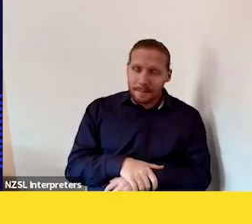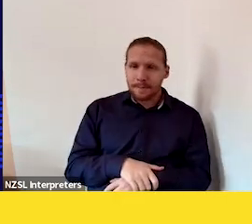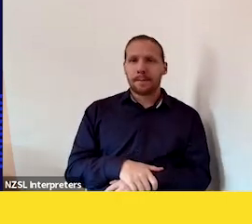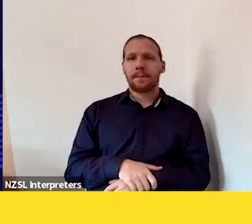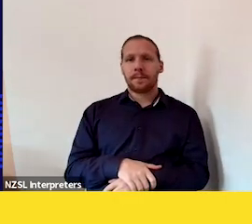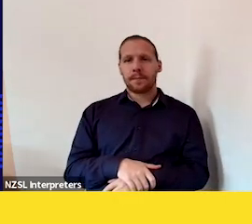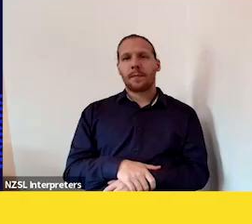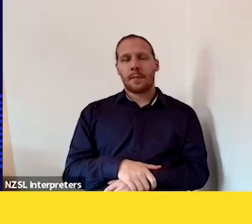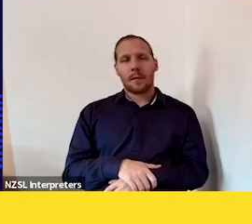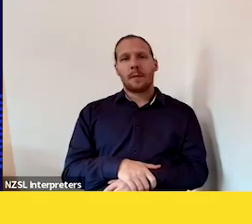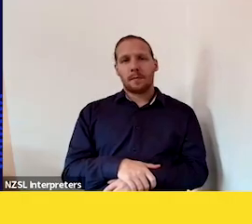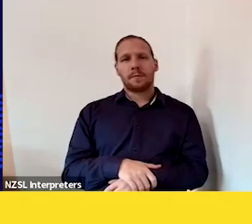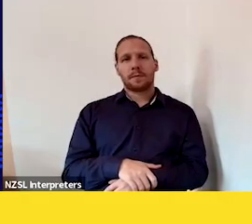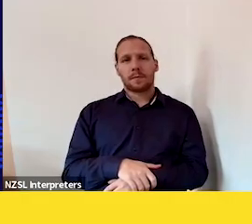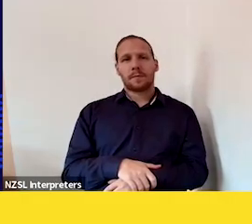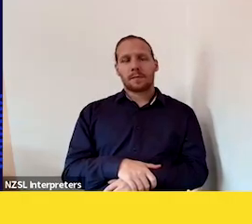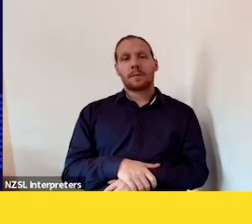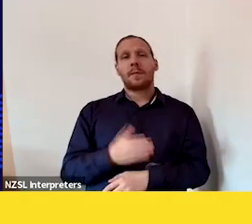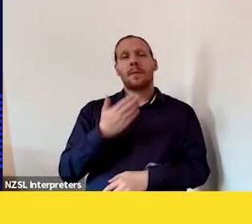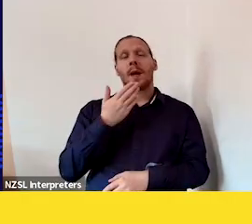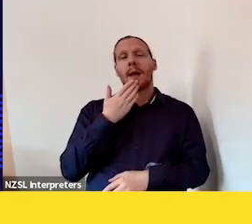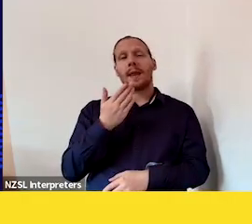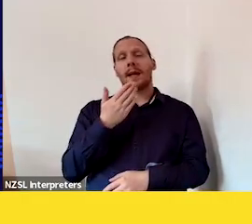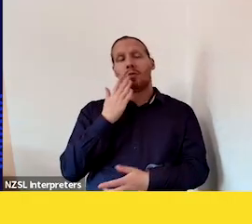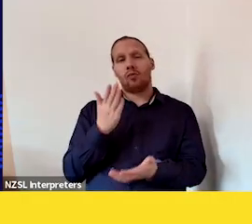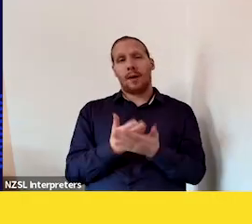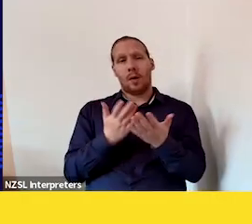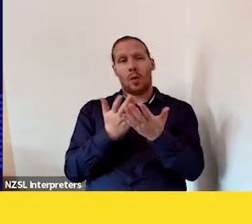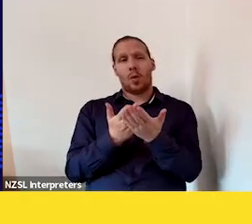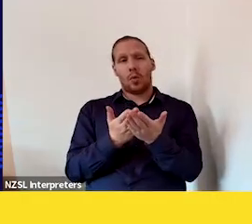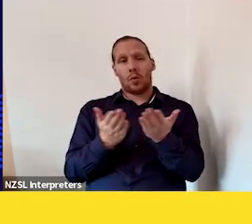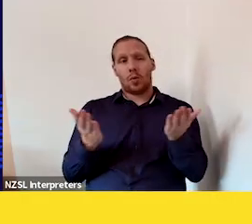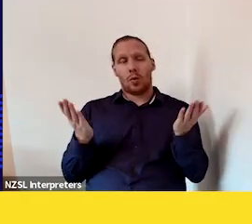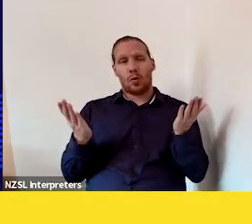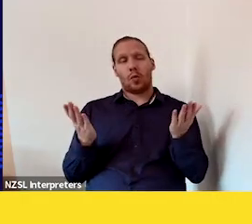My thanks especially to everyone who's participated in our webinar today.